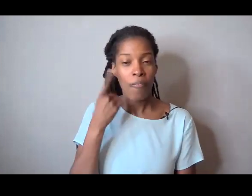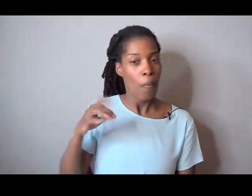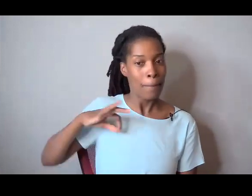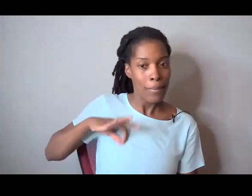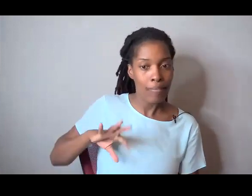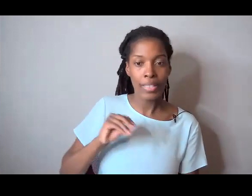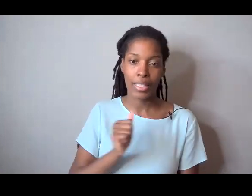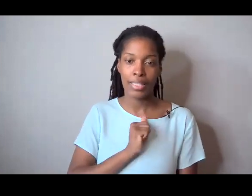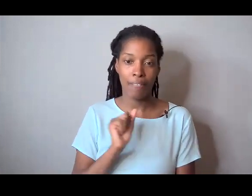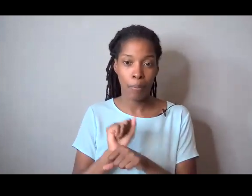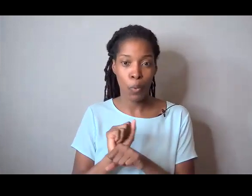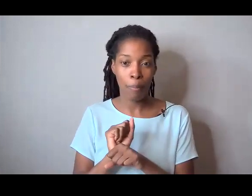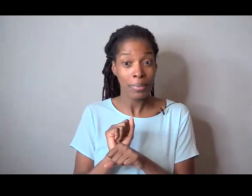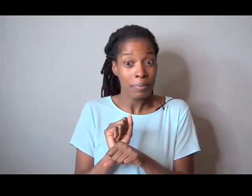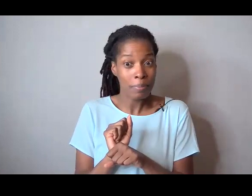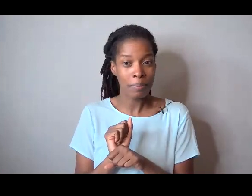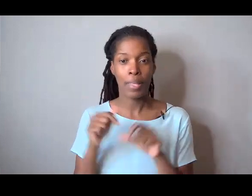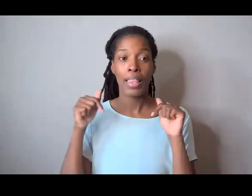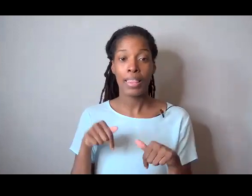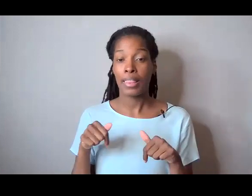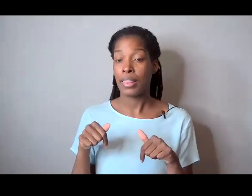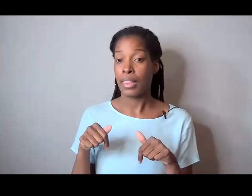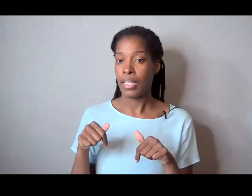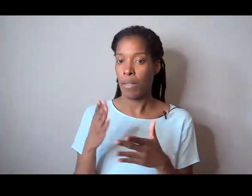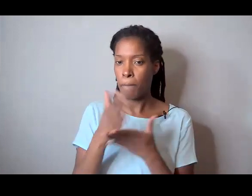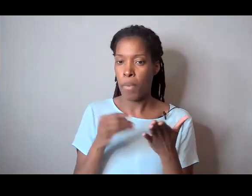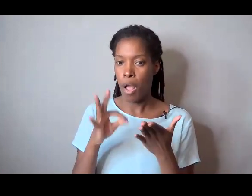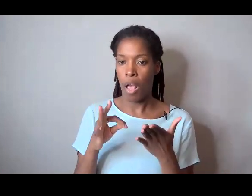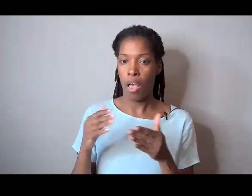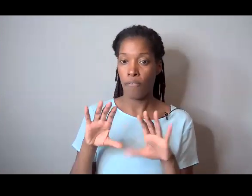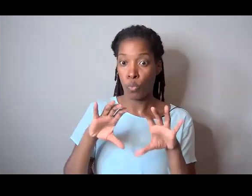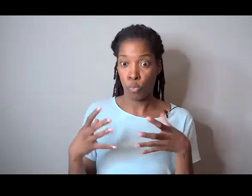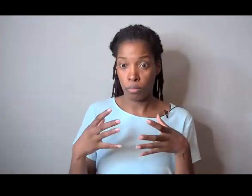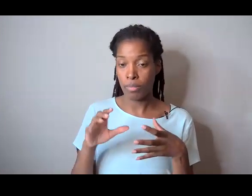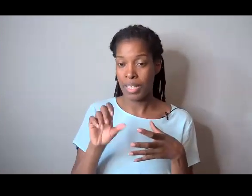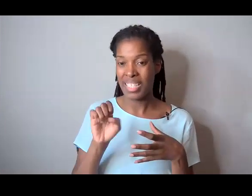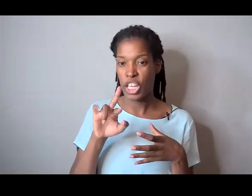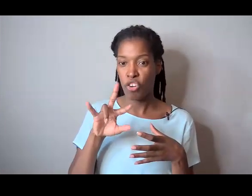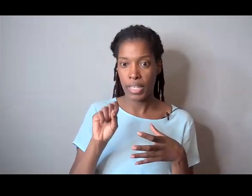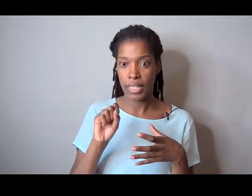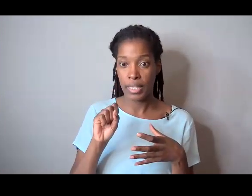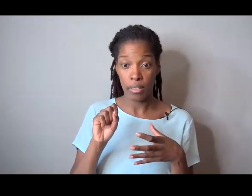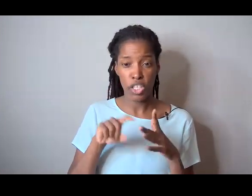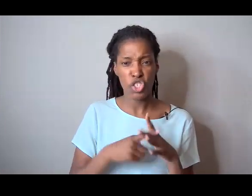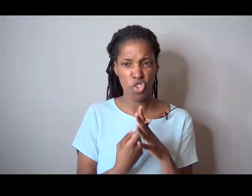This webinar is actually part of a series that we started last year and that we're